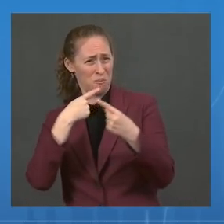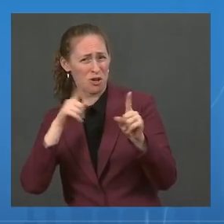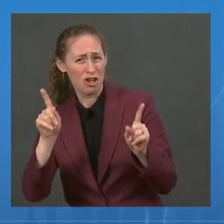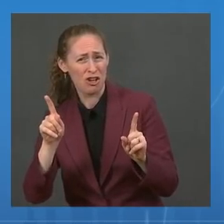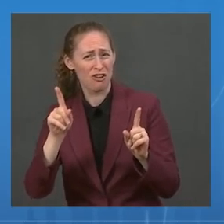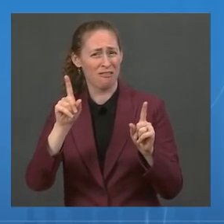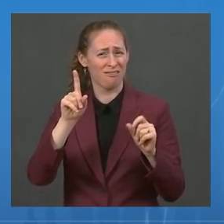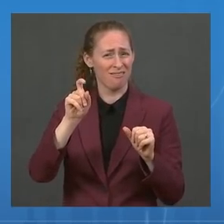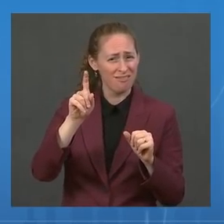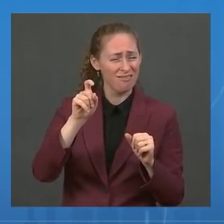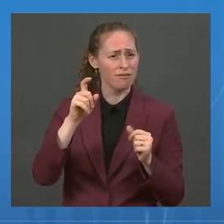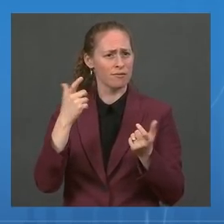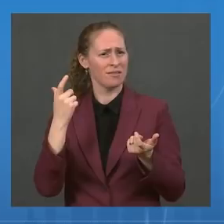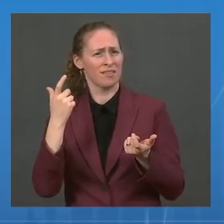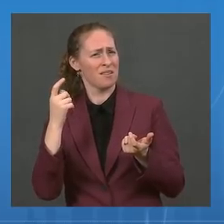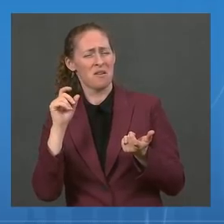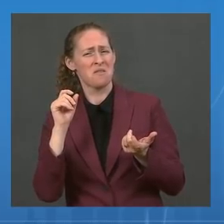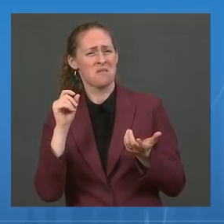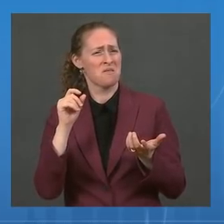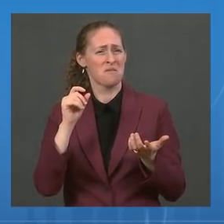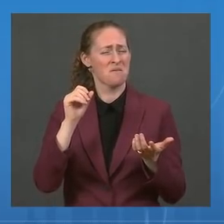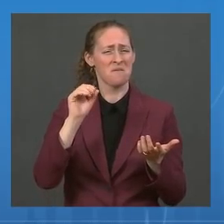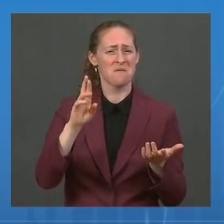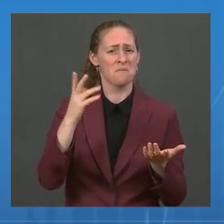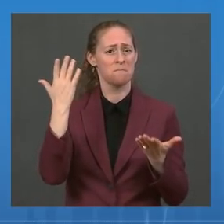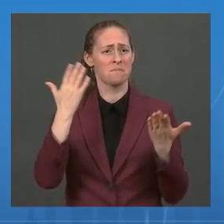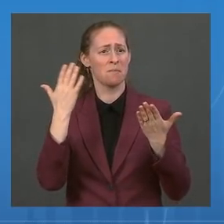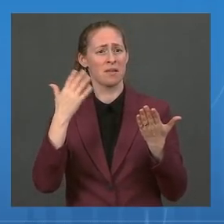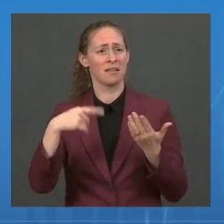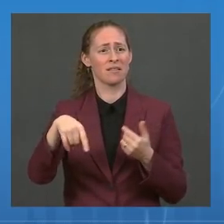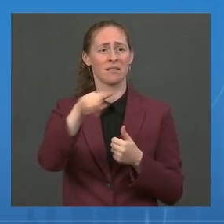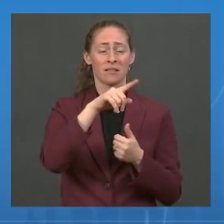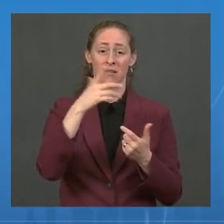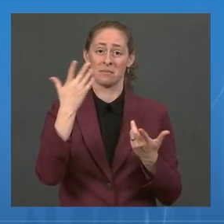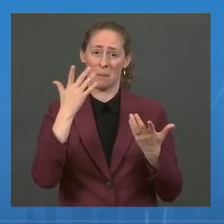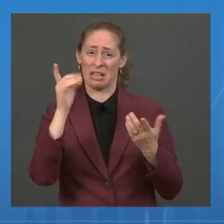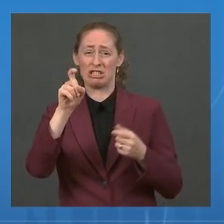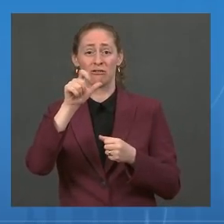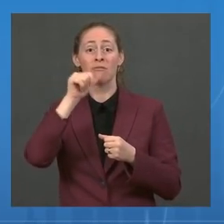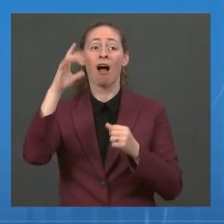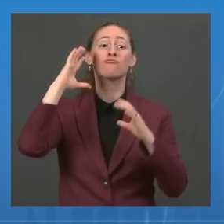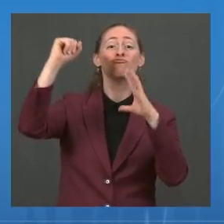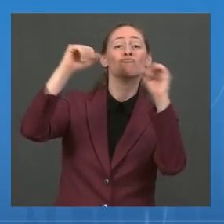should they continue to postpone travel and stop -- and not dining indoors and things like that,